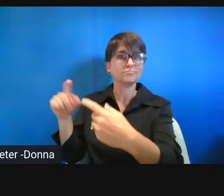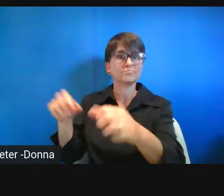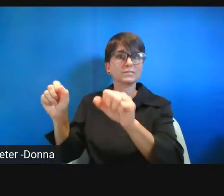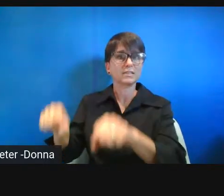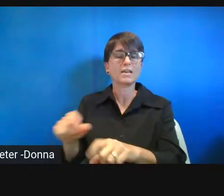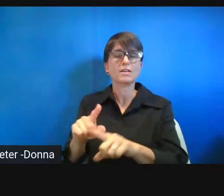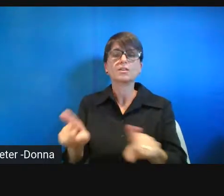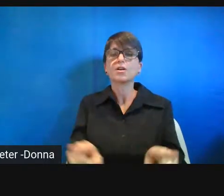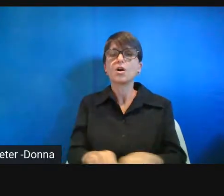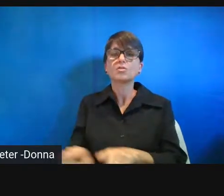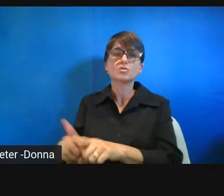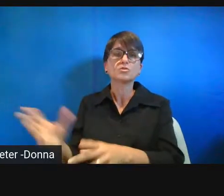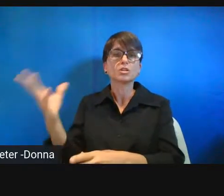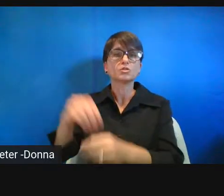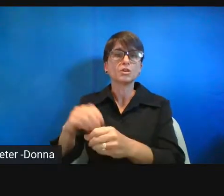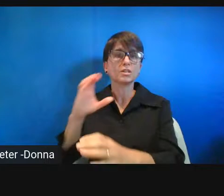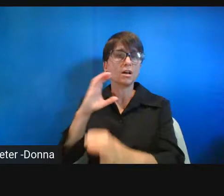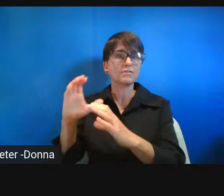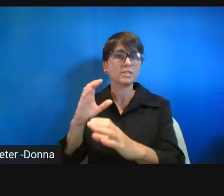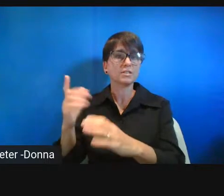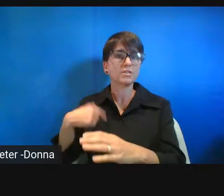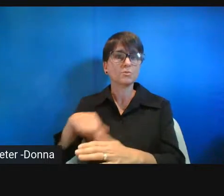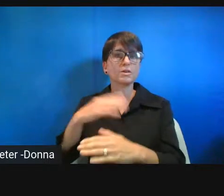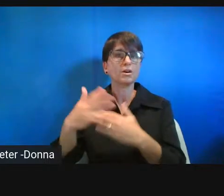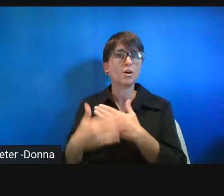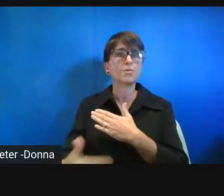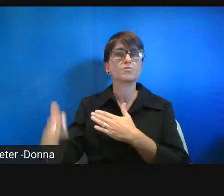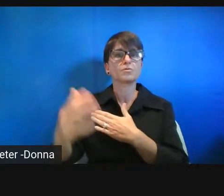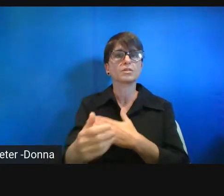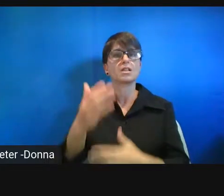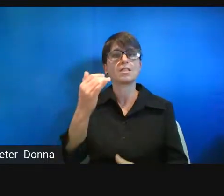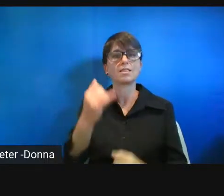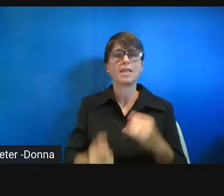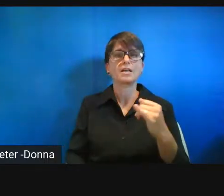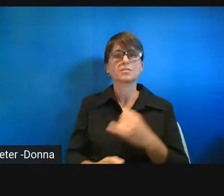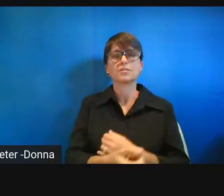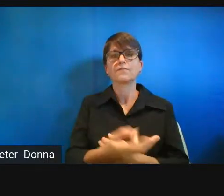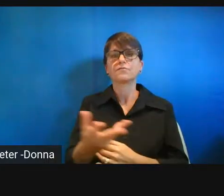of Lightning Talks and if you have any questions for Sam, she is in the Slido chat and you can talk with her